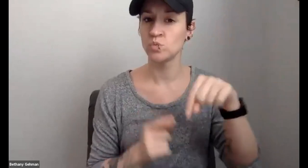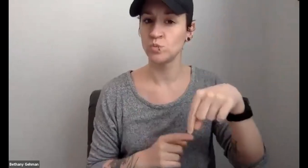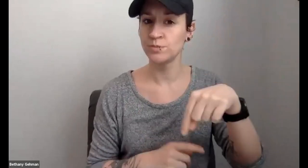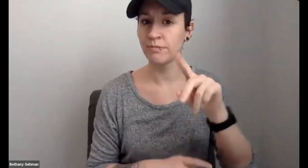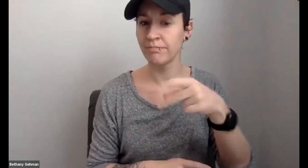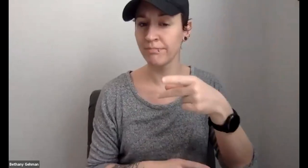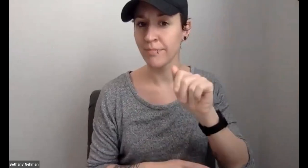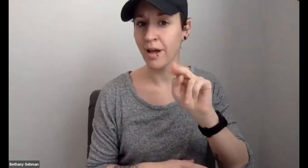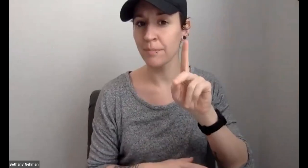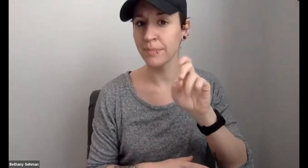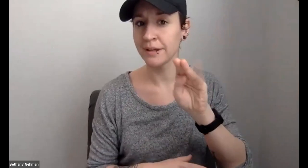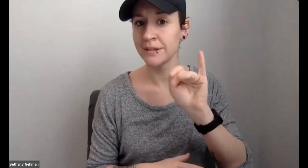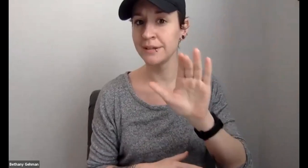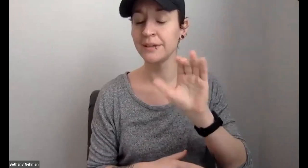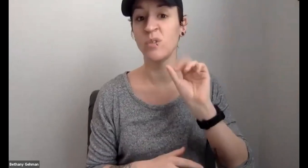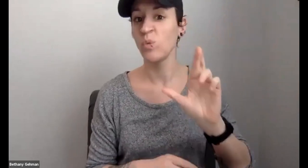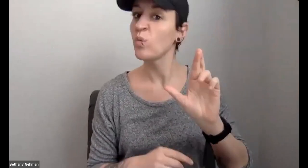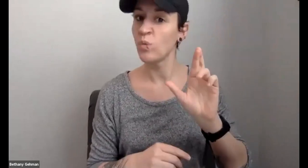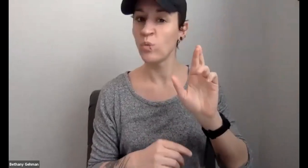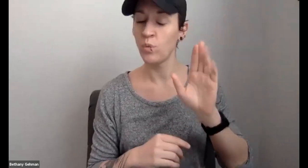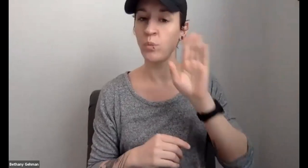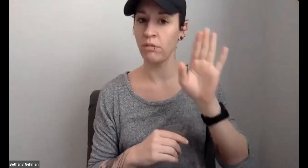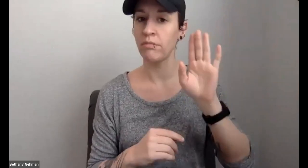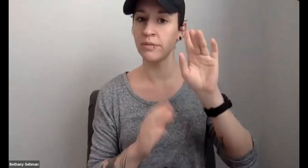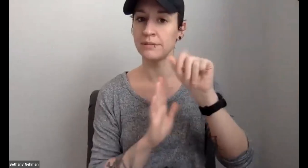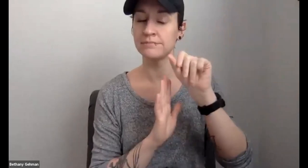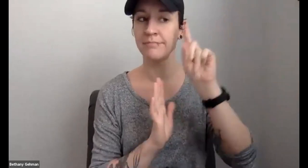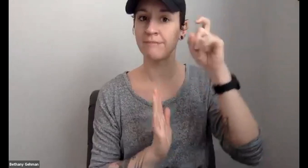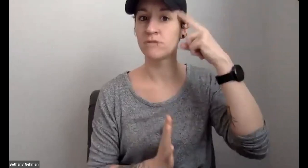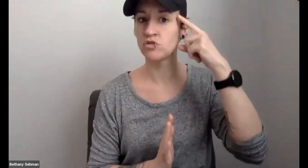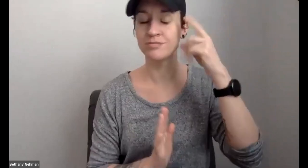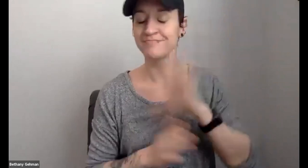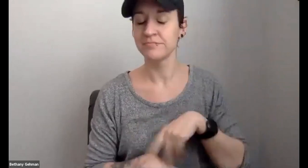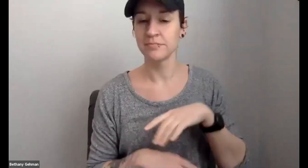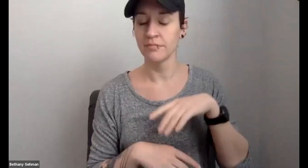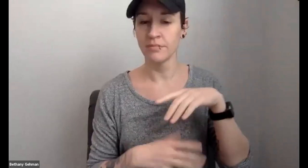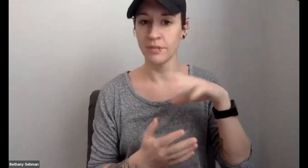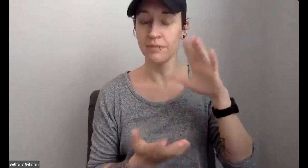some people that have contacted me to see if the census will